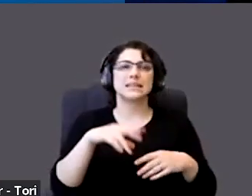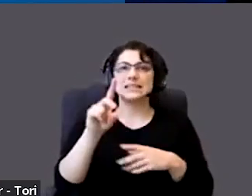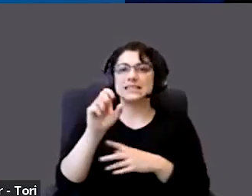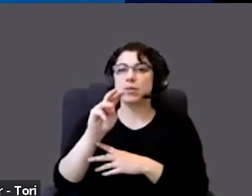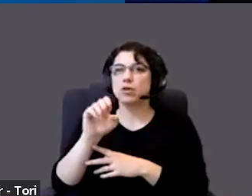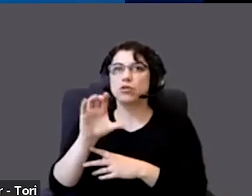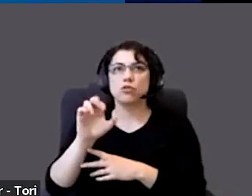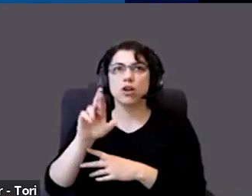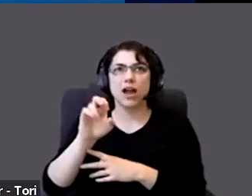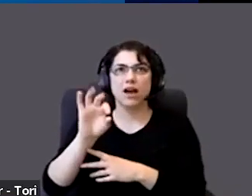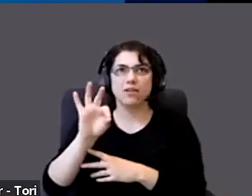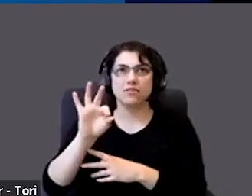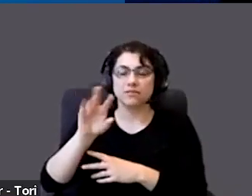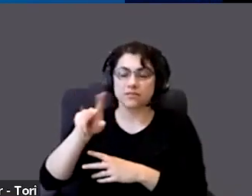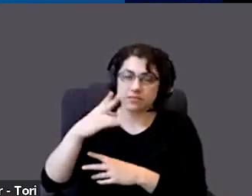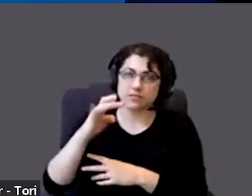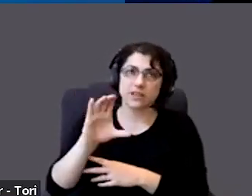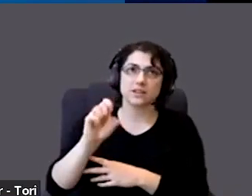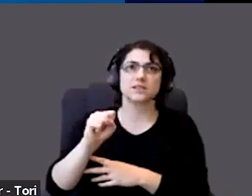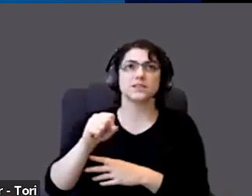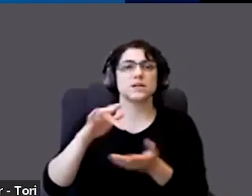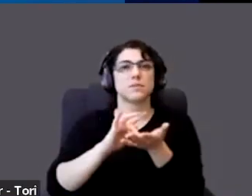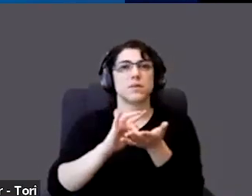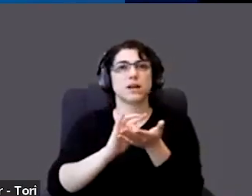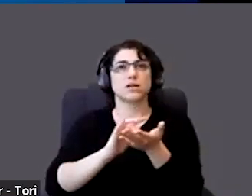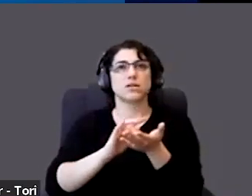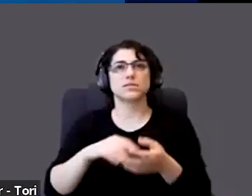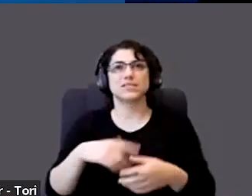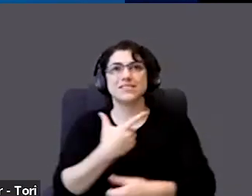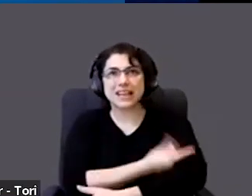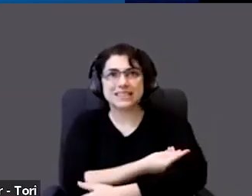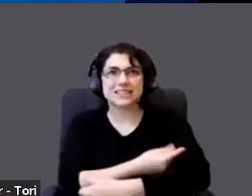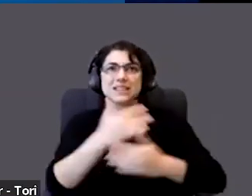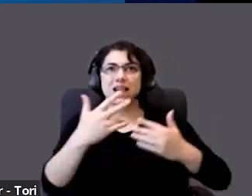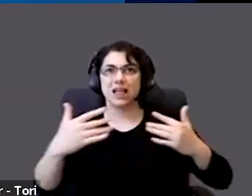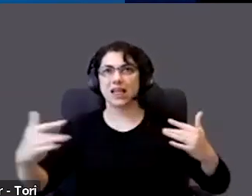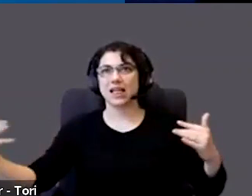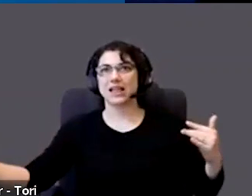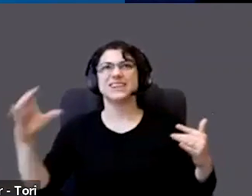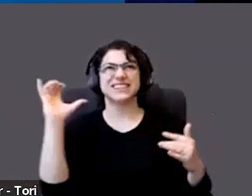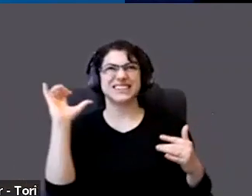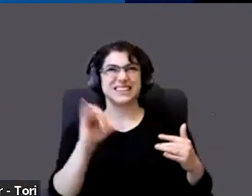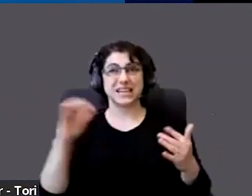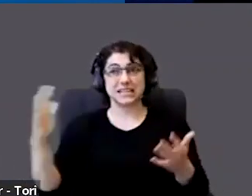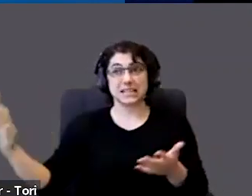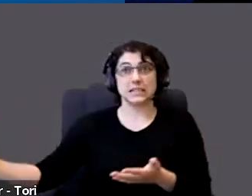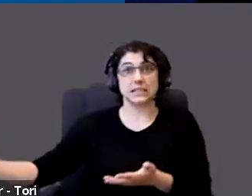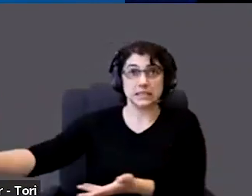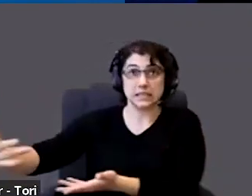the therapeutics listing, vaccines, et cetera. That data that is collected as a part of that encounter